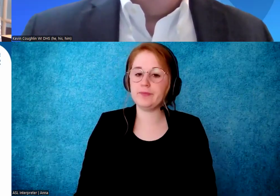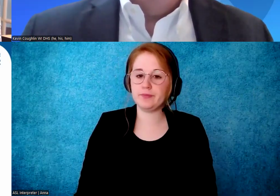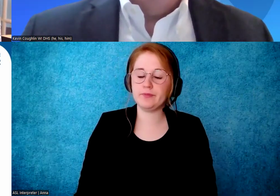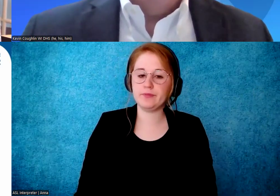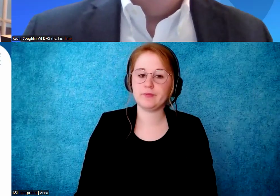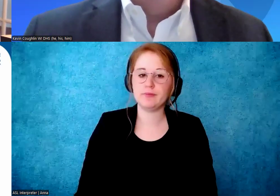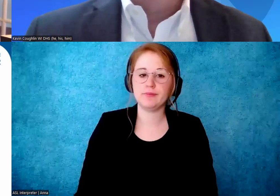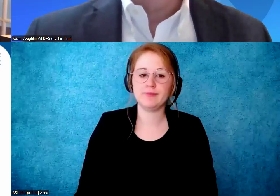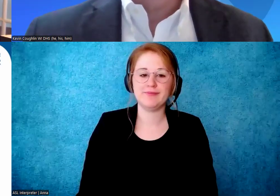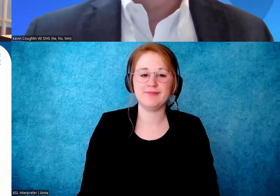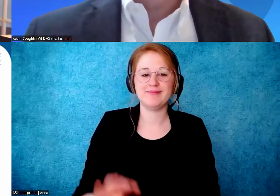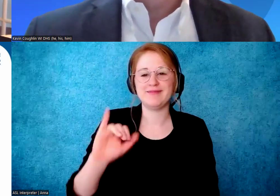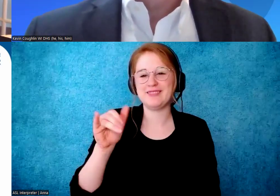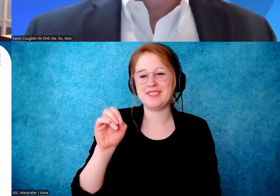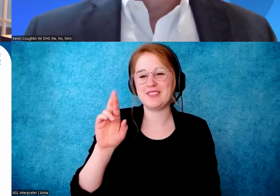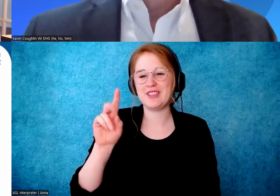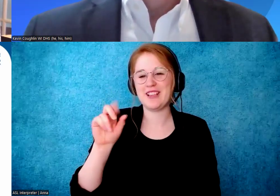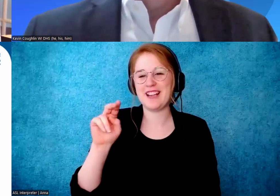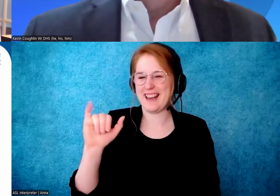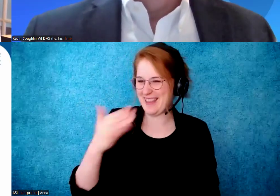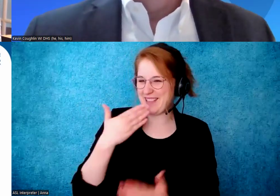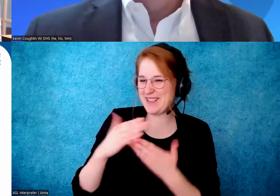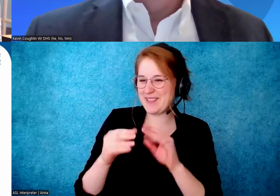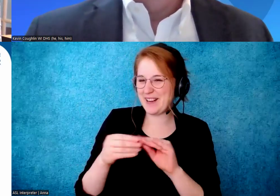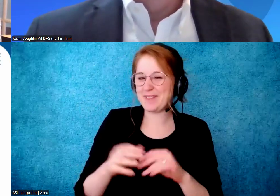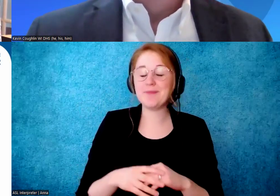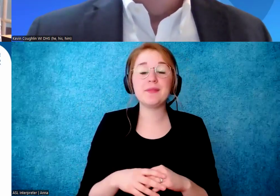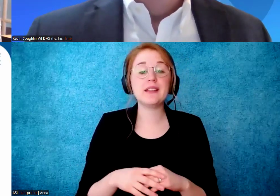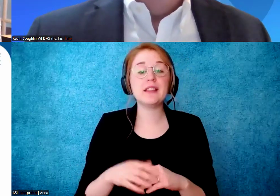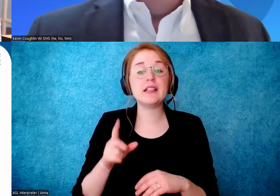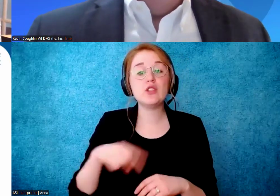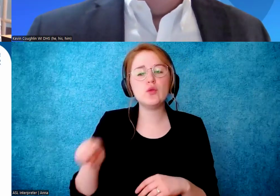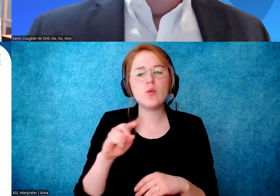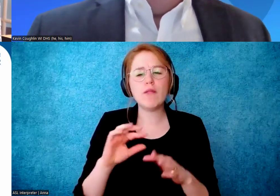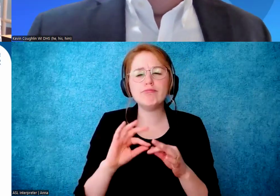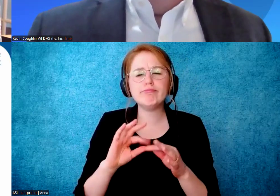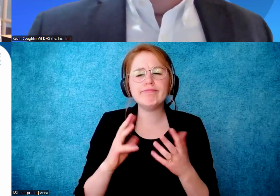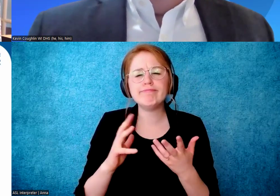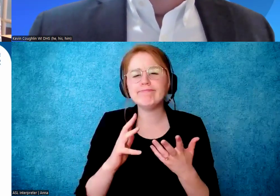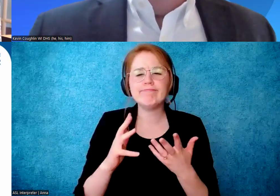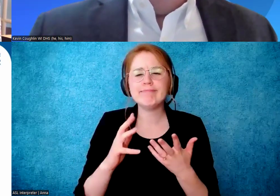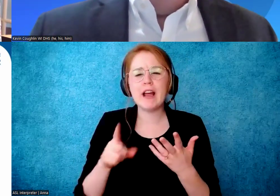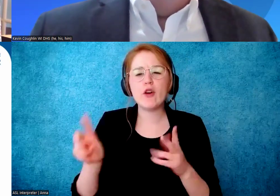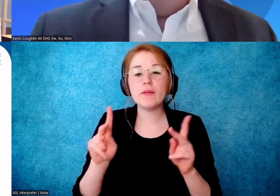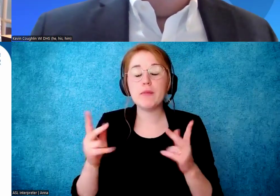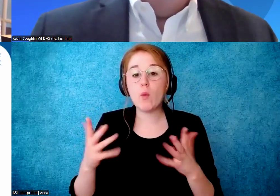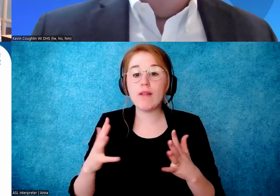That's a great story. Can you all speak a little bit about how you engaged folks with lived experience in the work,